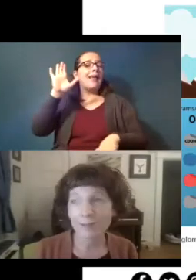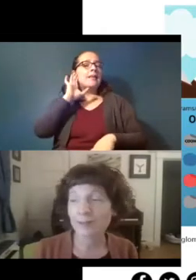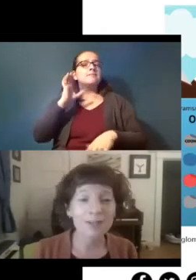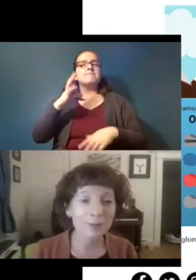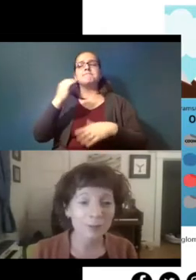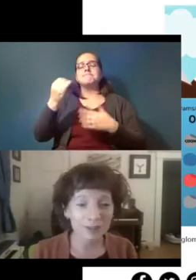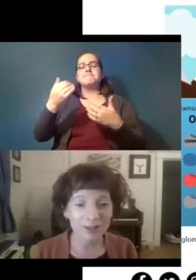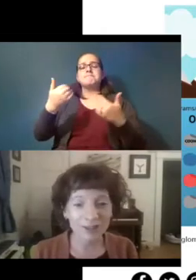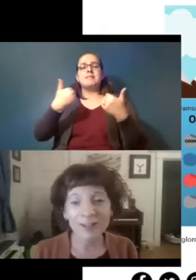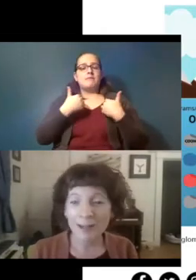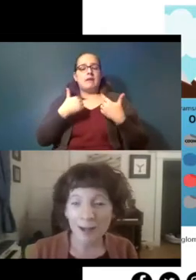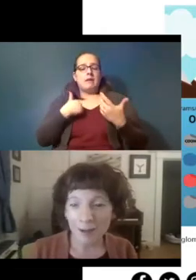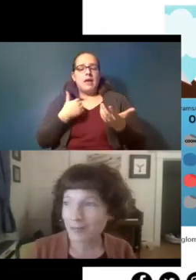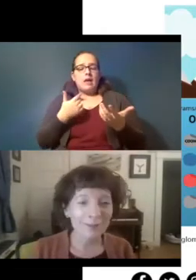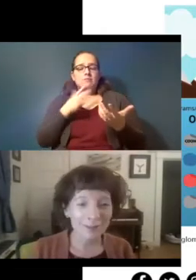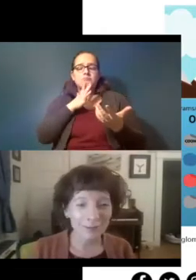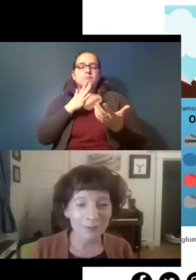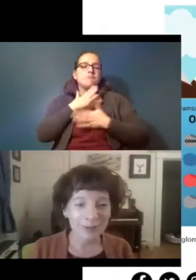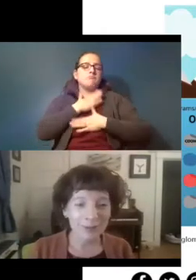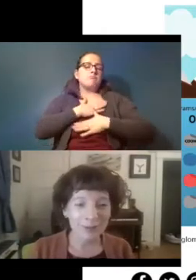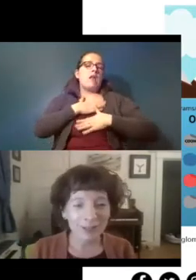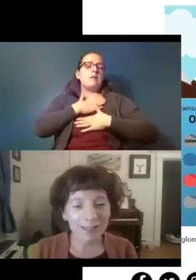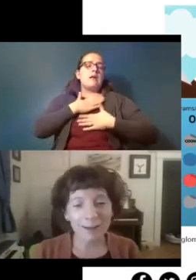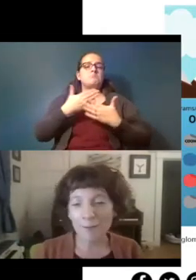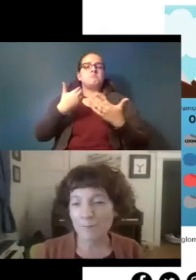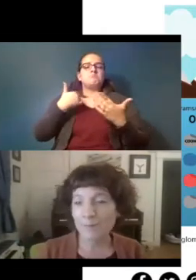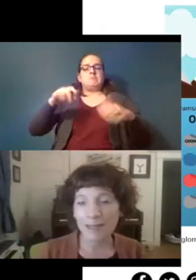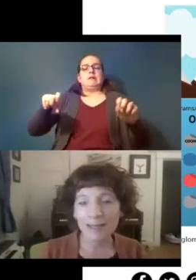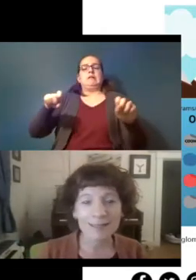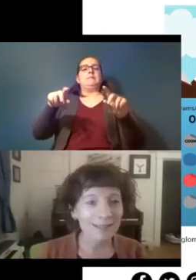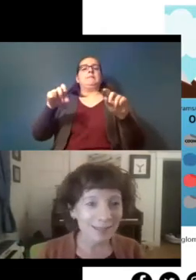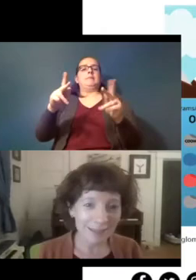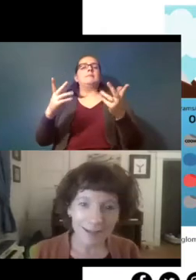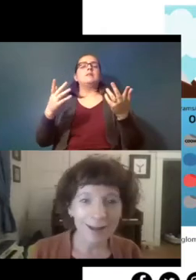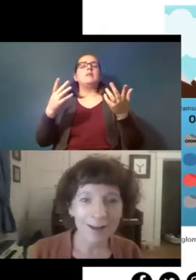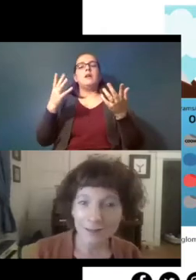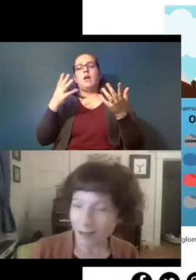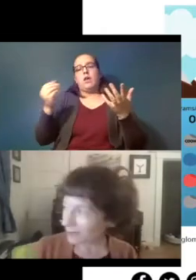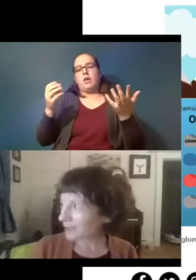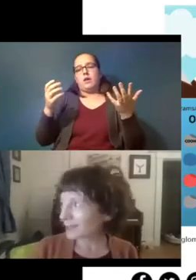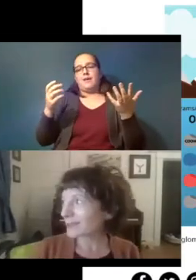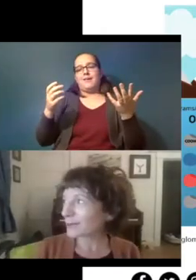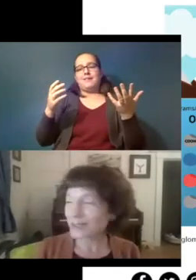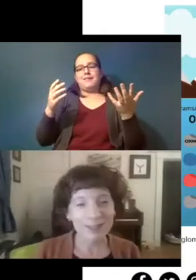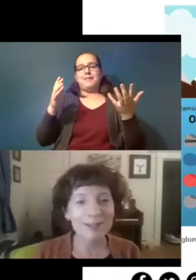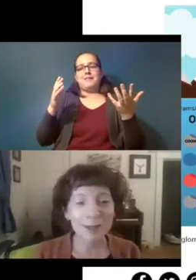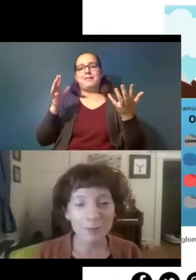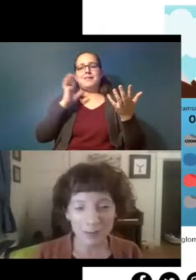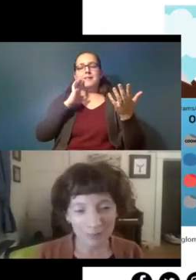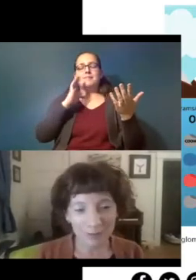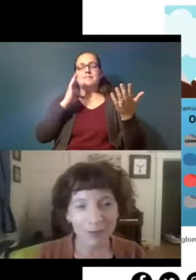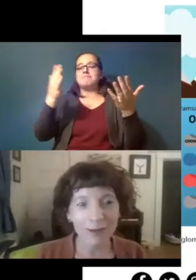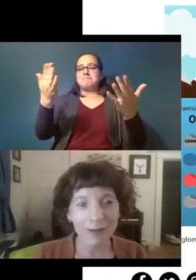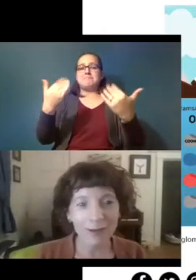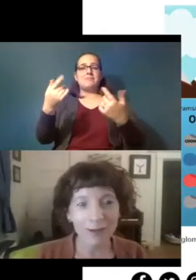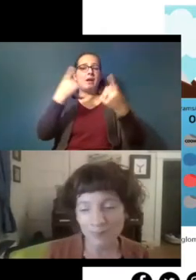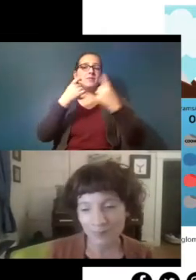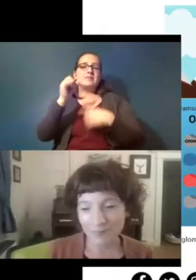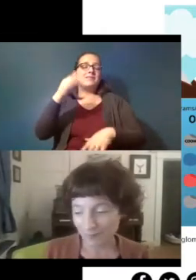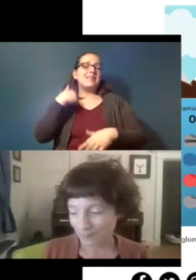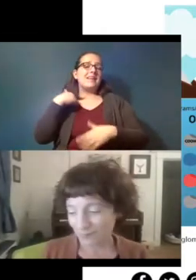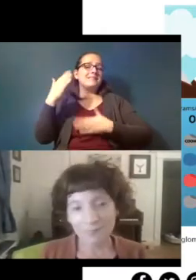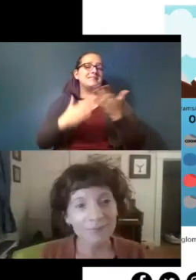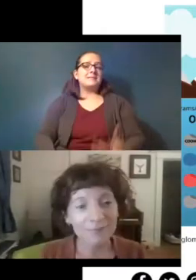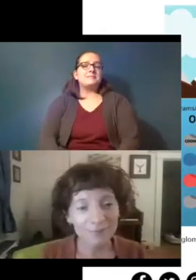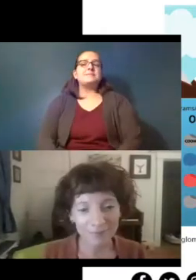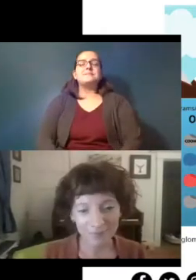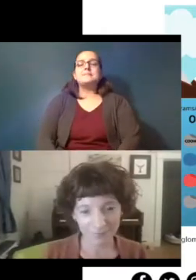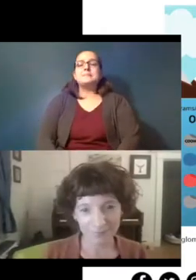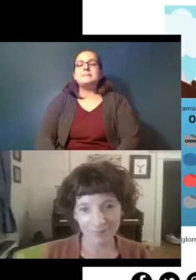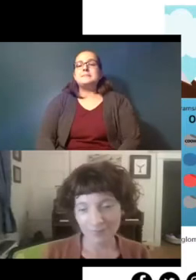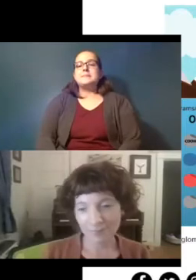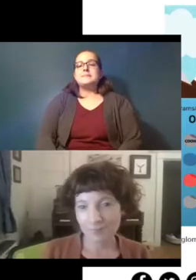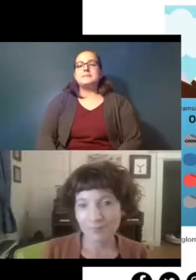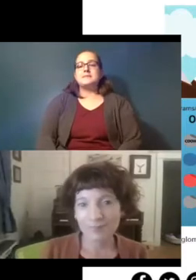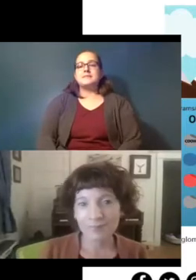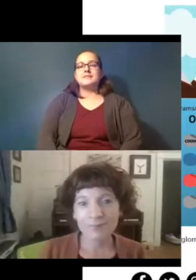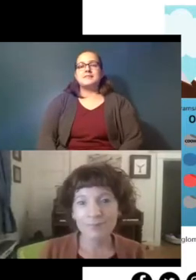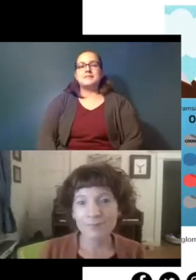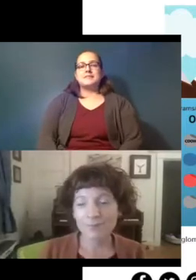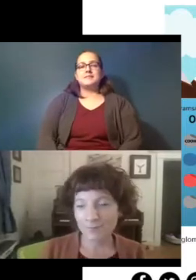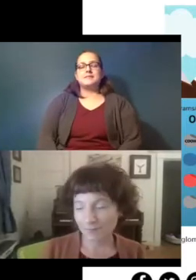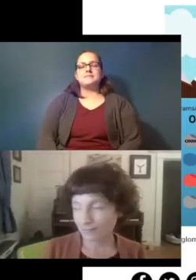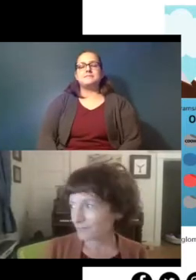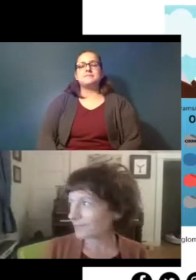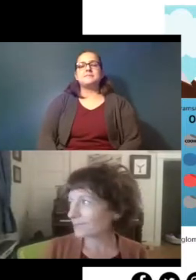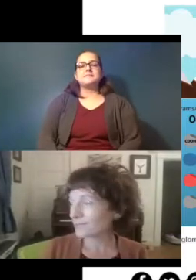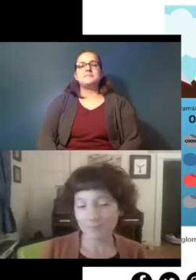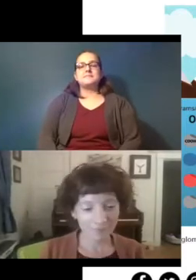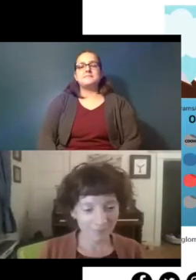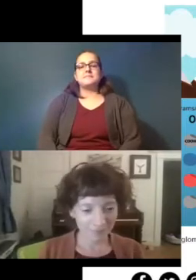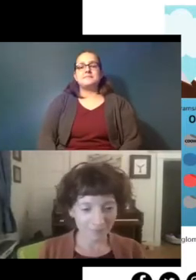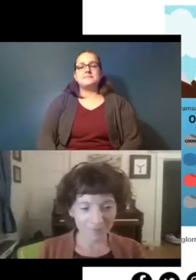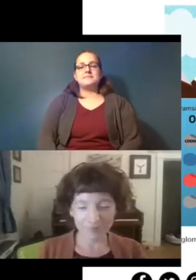such a pleasure um to have this opportunity and i'll let the questions come in if you have some